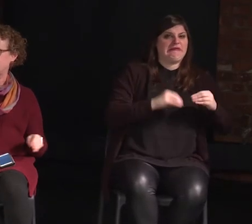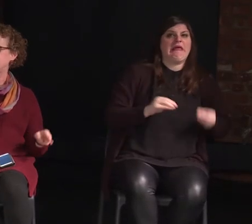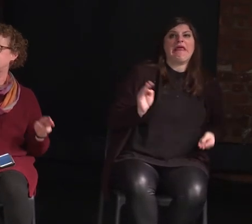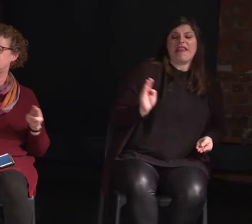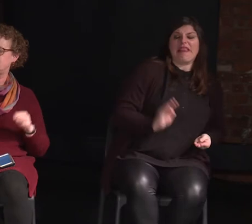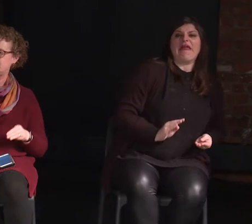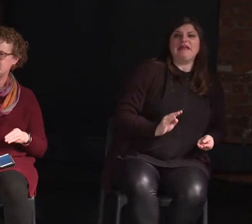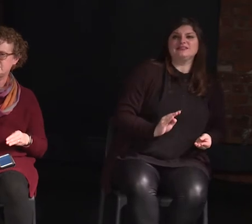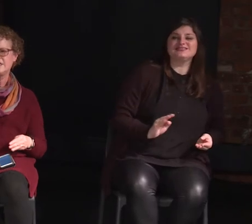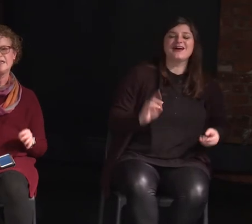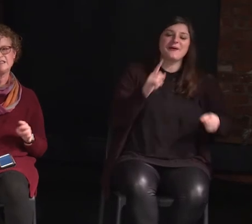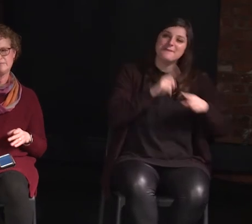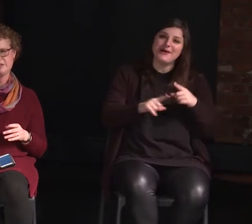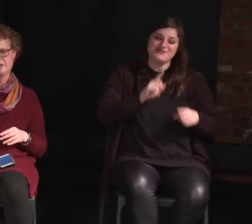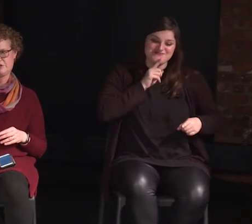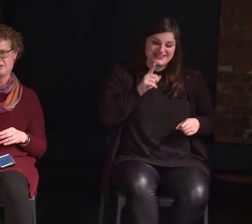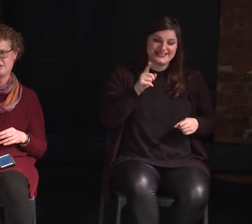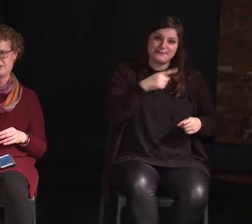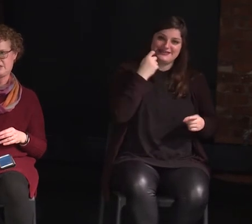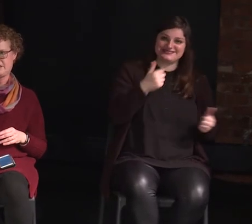to ask the questions, and to build the trust.